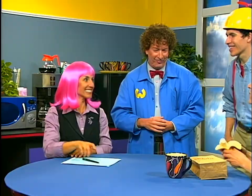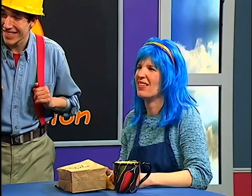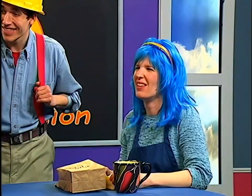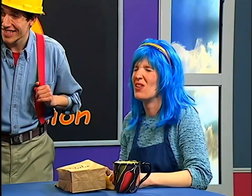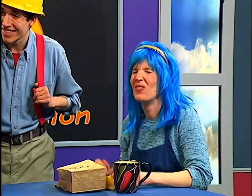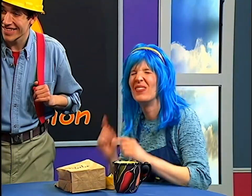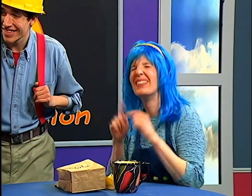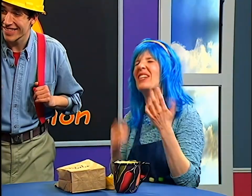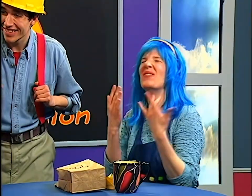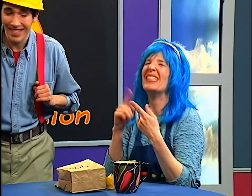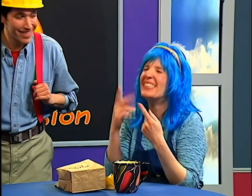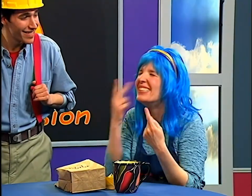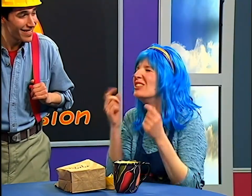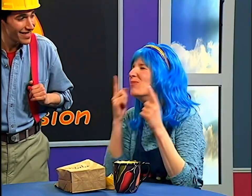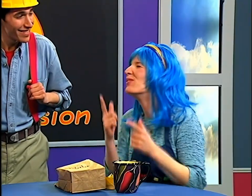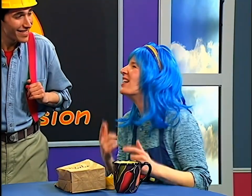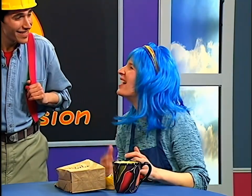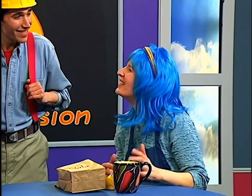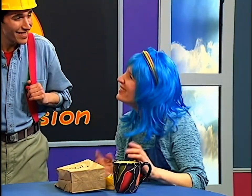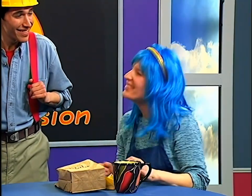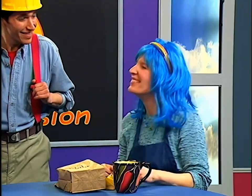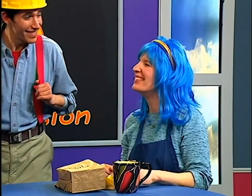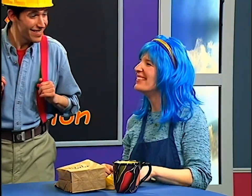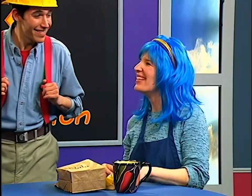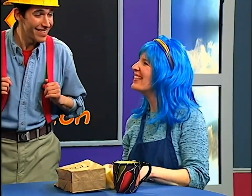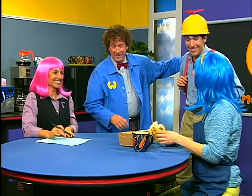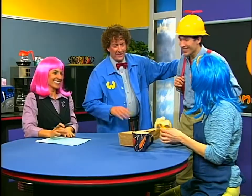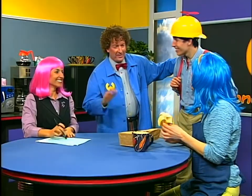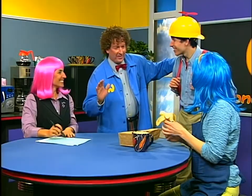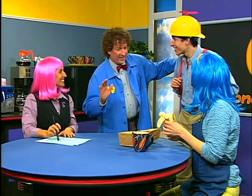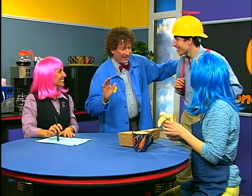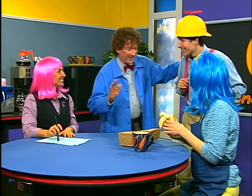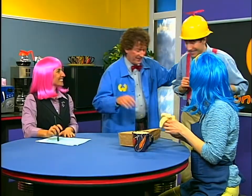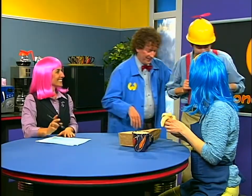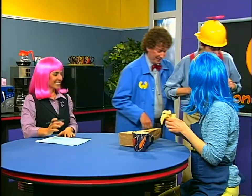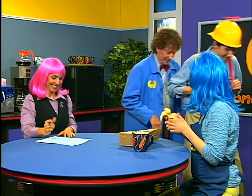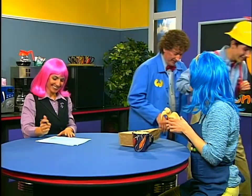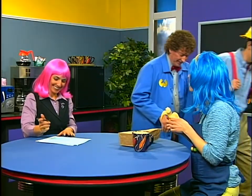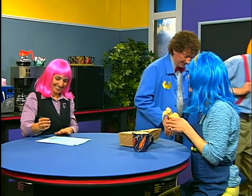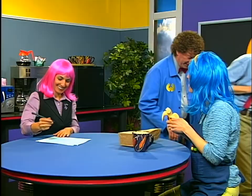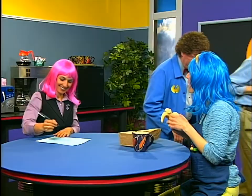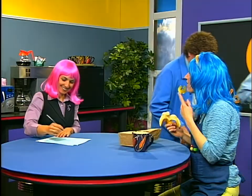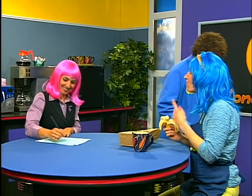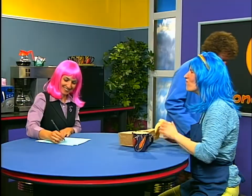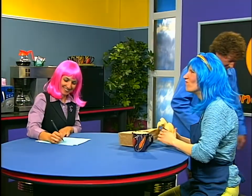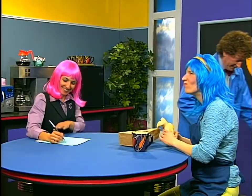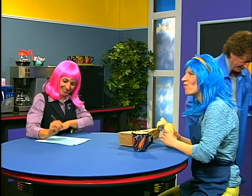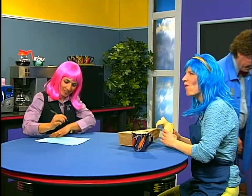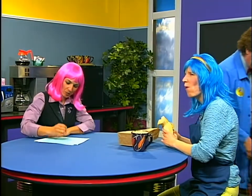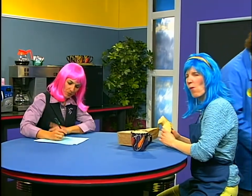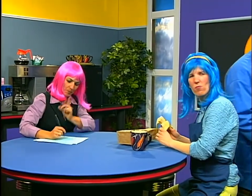LOOK, SEE. LOOKS FINE. SMELLS FINE. [WATER RUNNING]